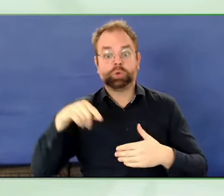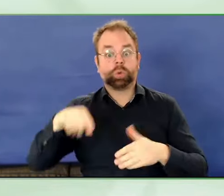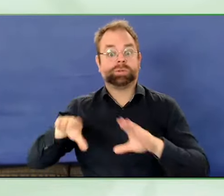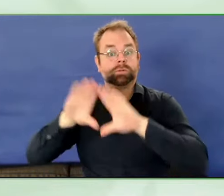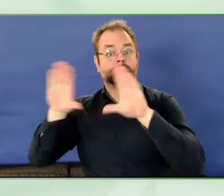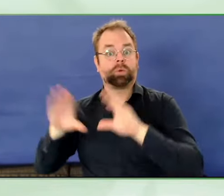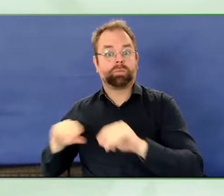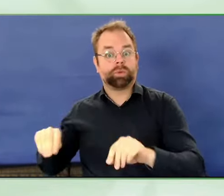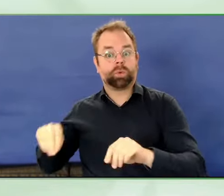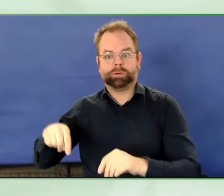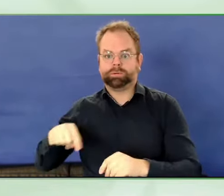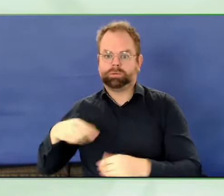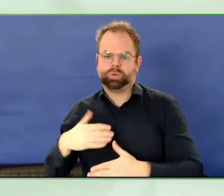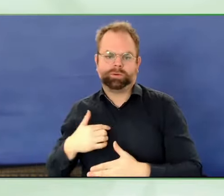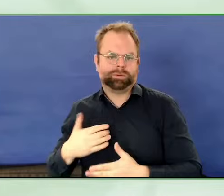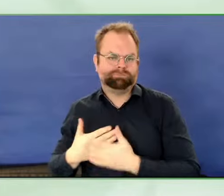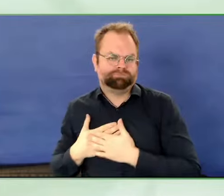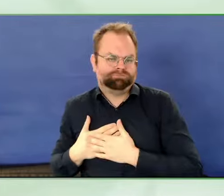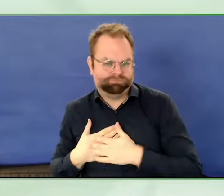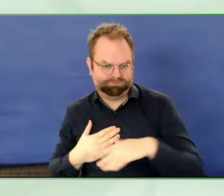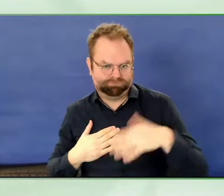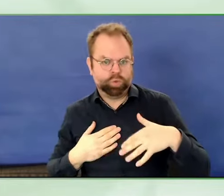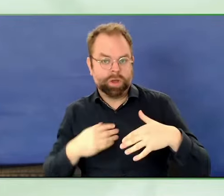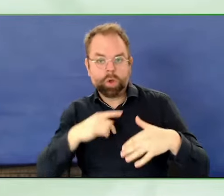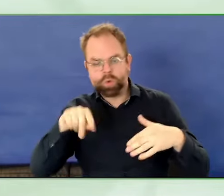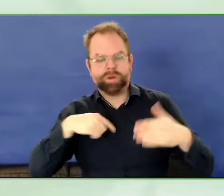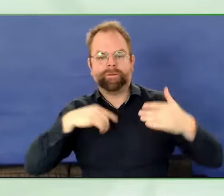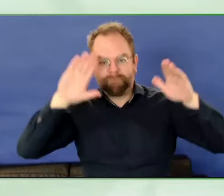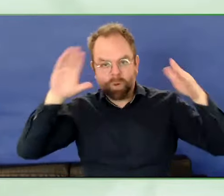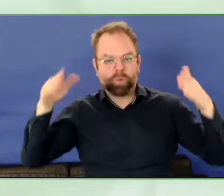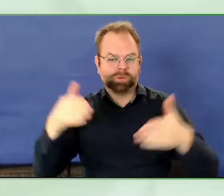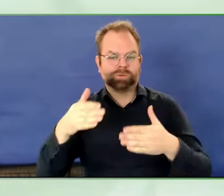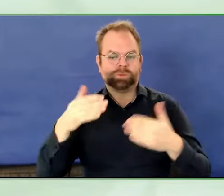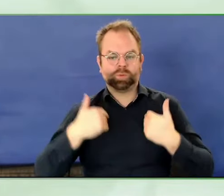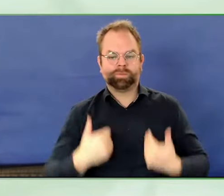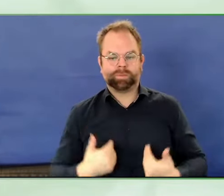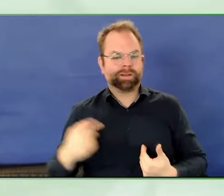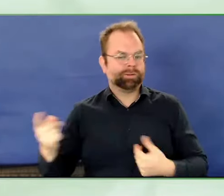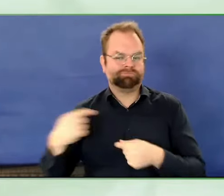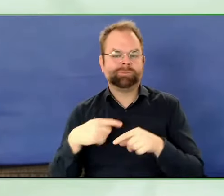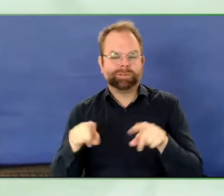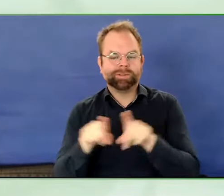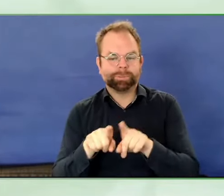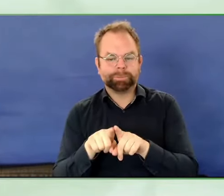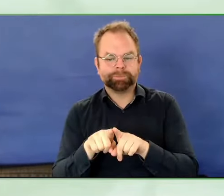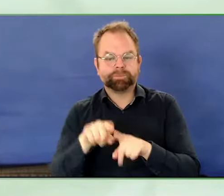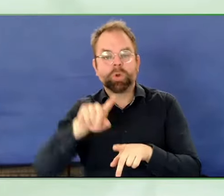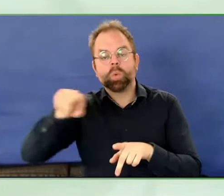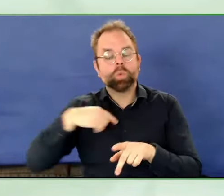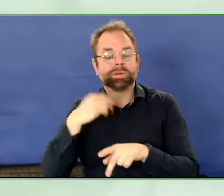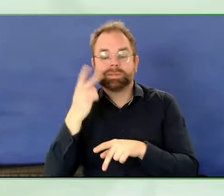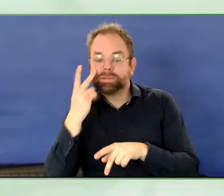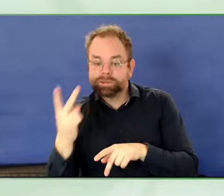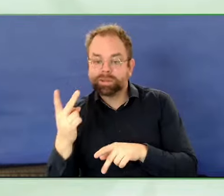We have the chief executive officer of Accessibility